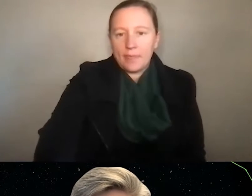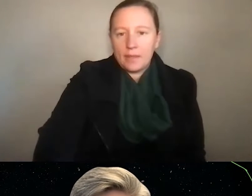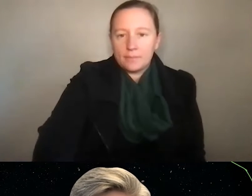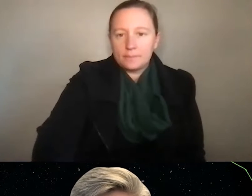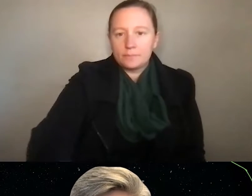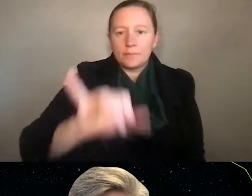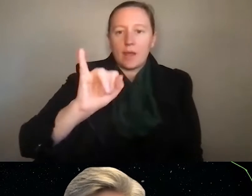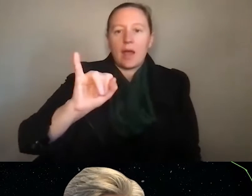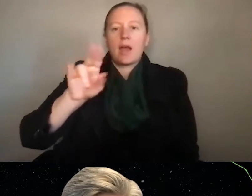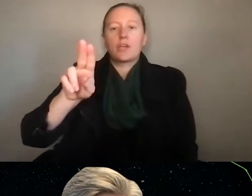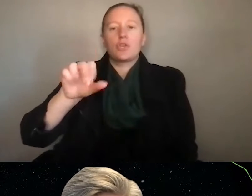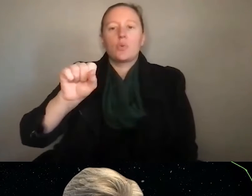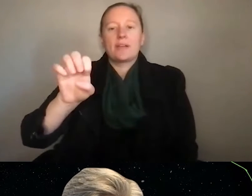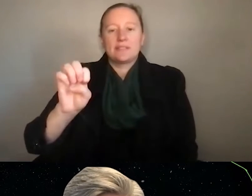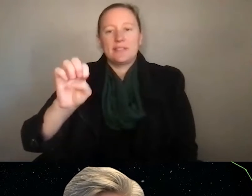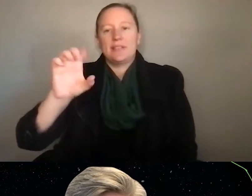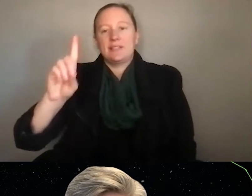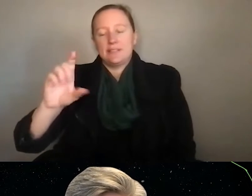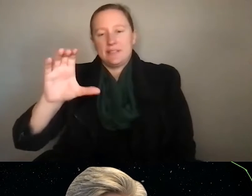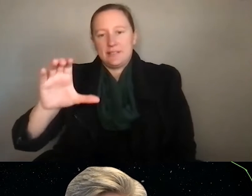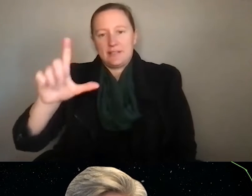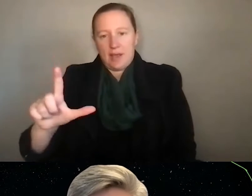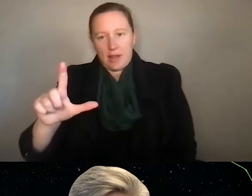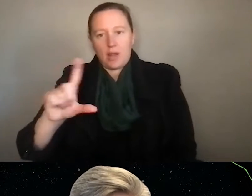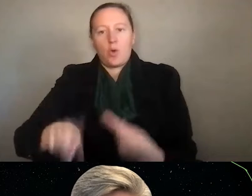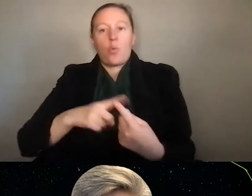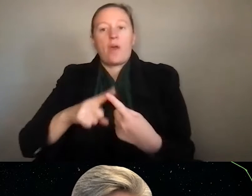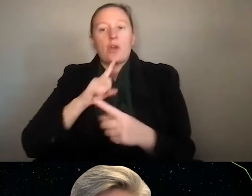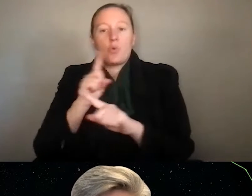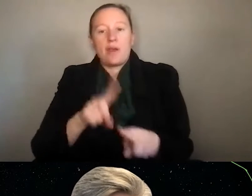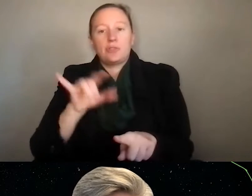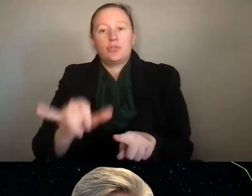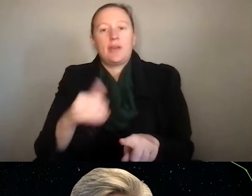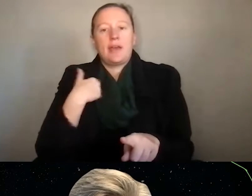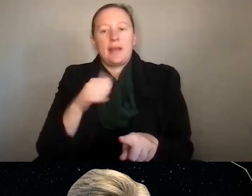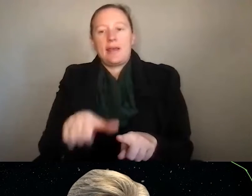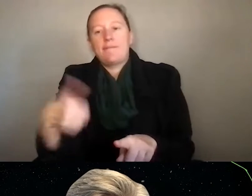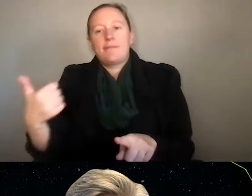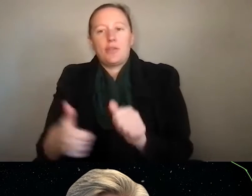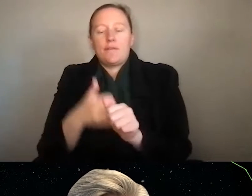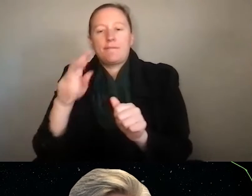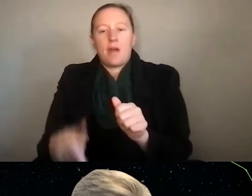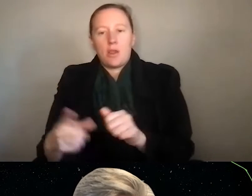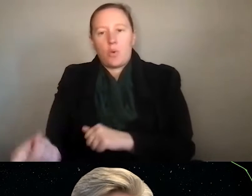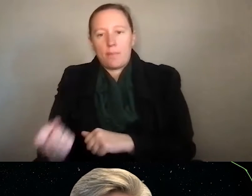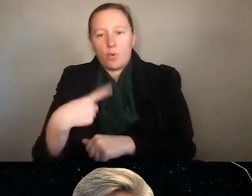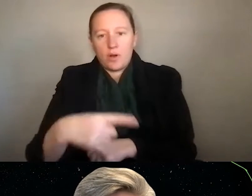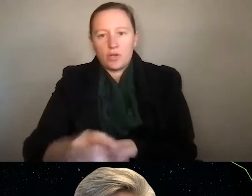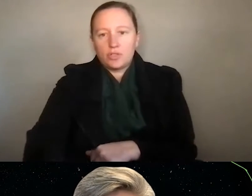Then when you answer that, then they have a follow up question there, but let me do that first,